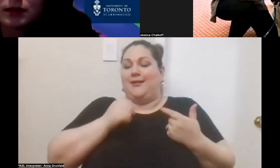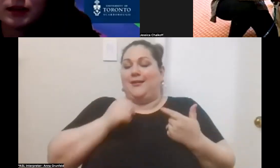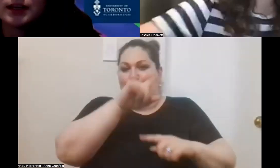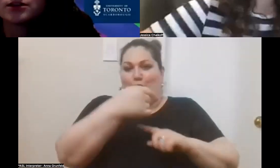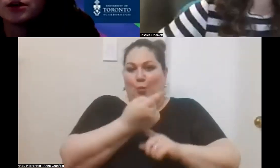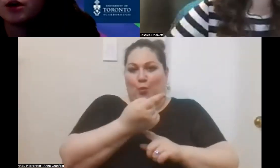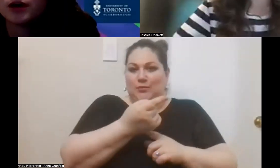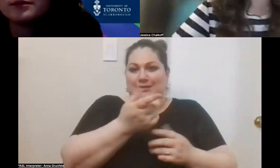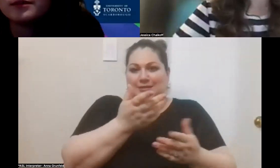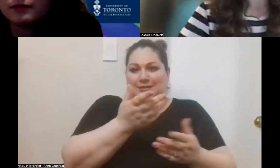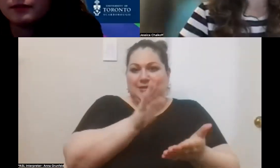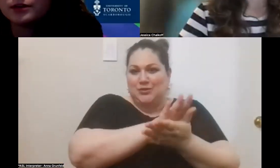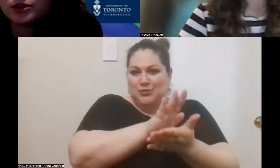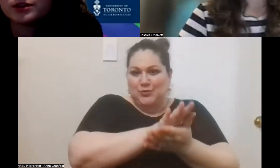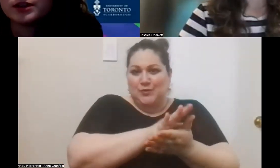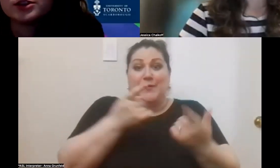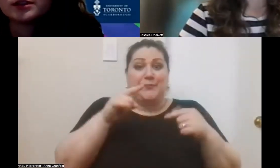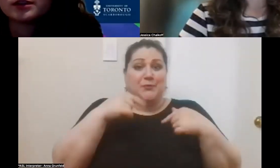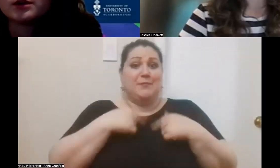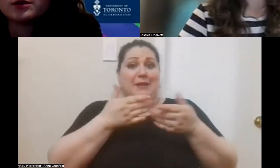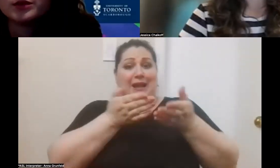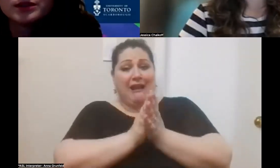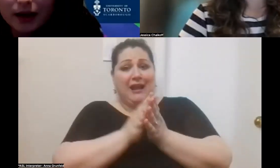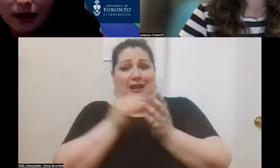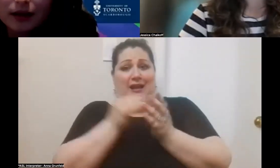it takes a lot of effort, just like Jessica was saying.